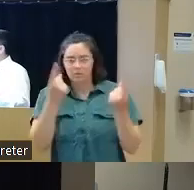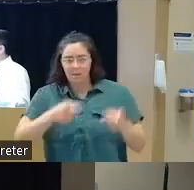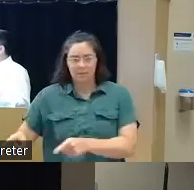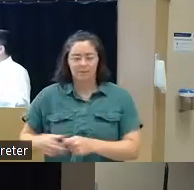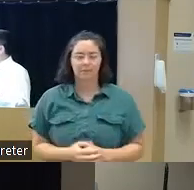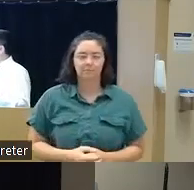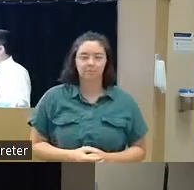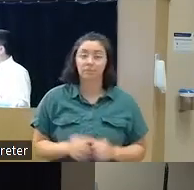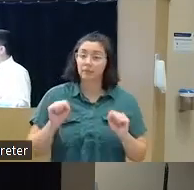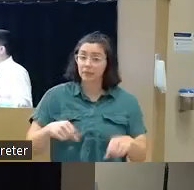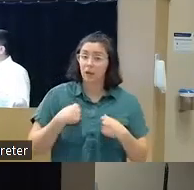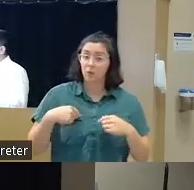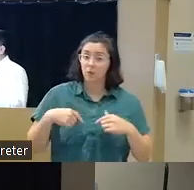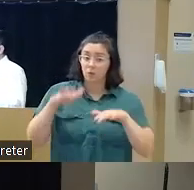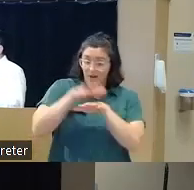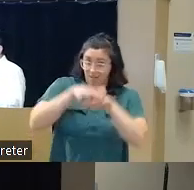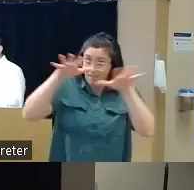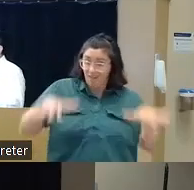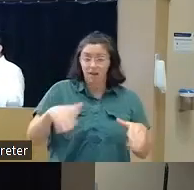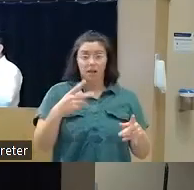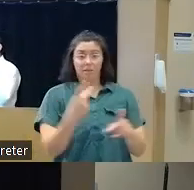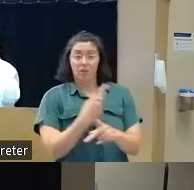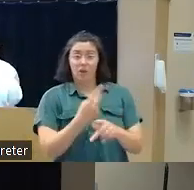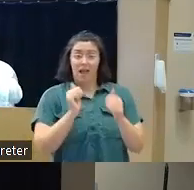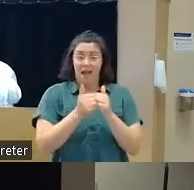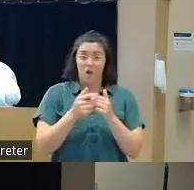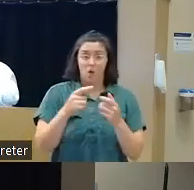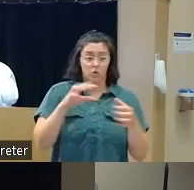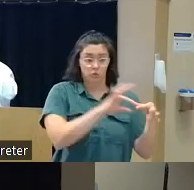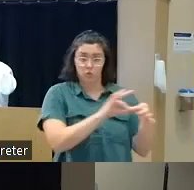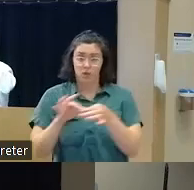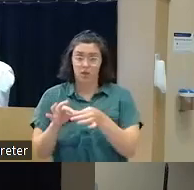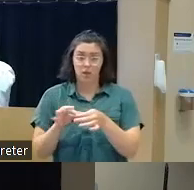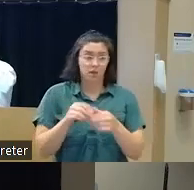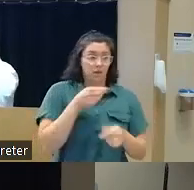can we figure out or is there a way to figure out how to make that causal link between some event